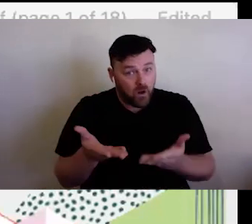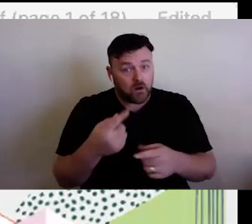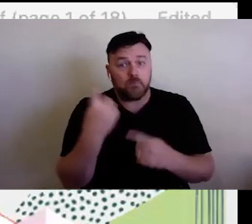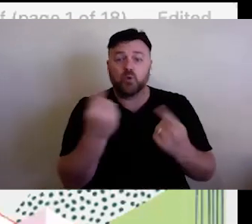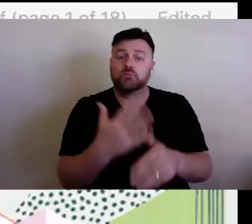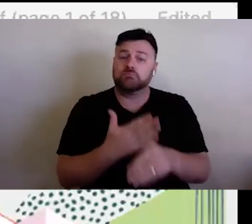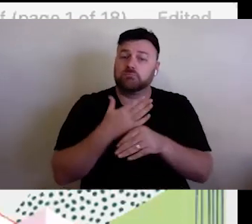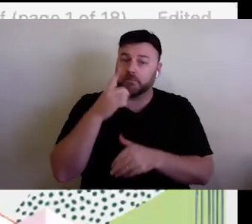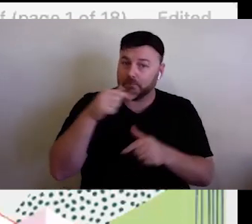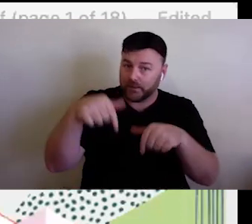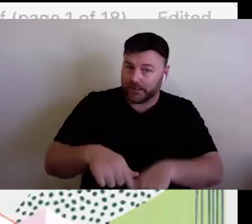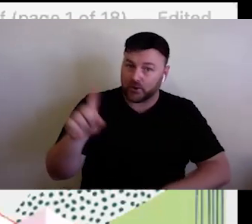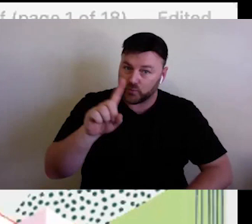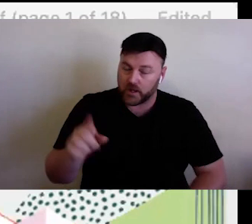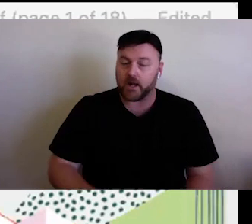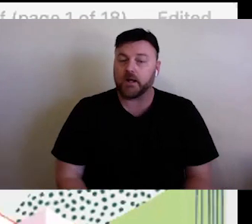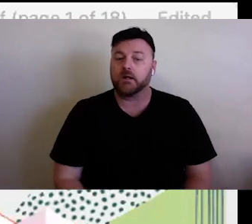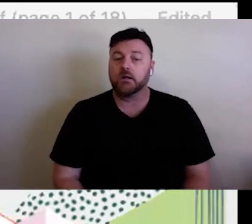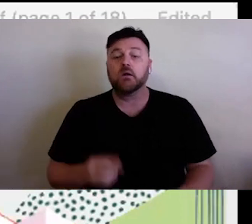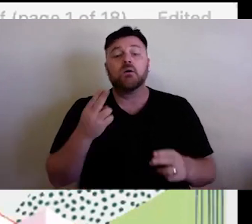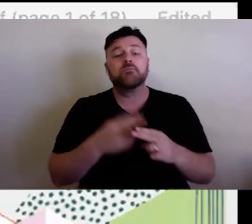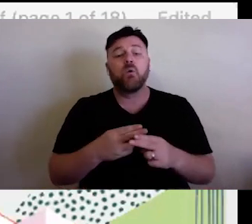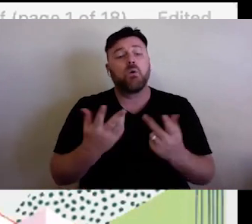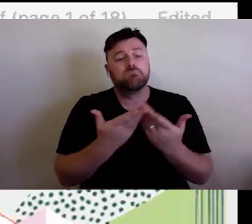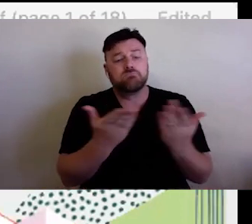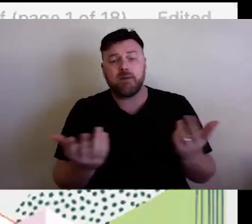think about what it means to live alongside the oldest living culture